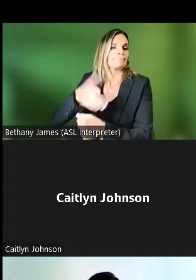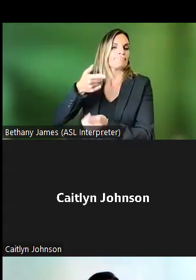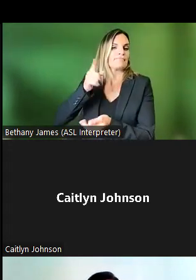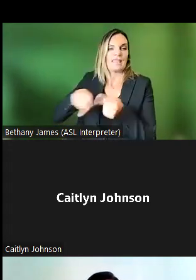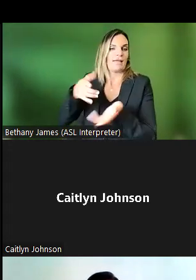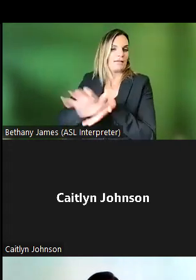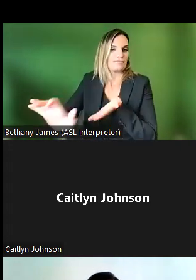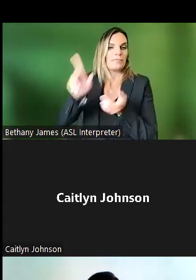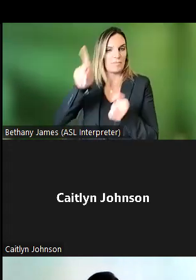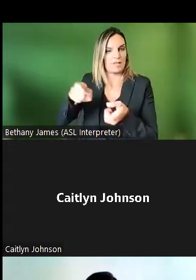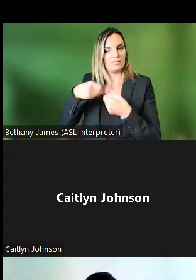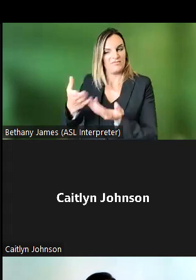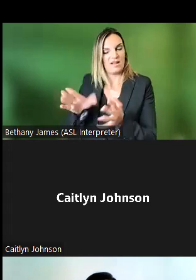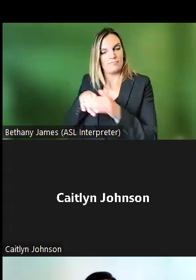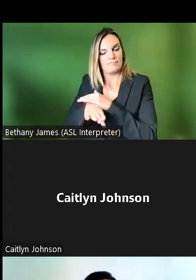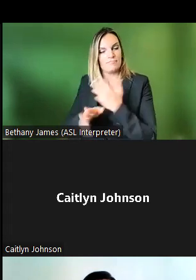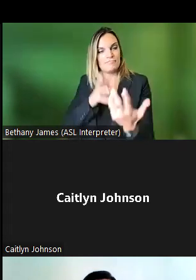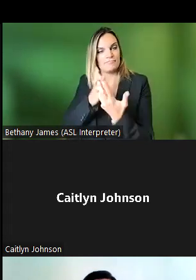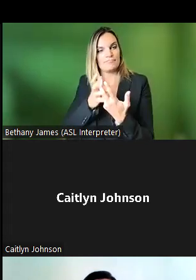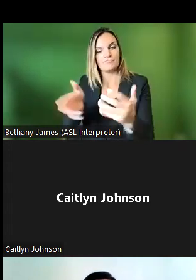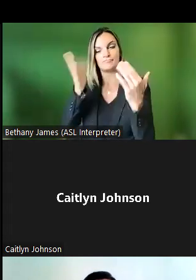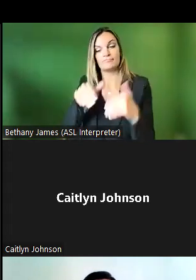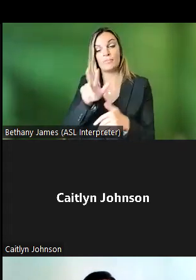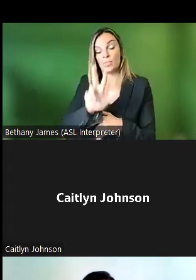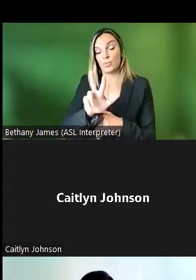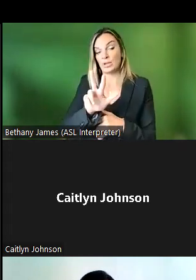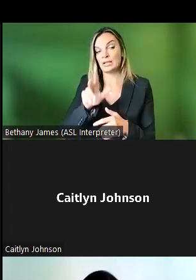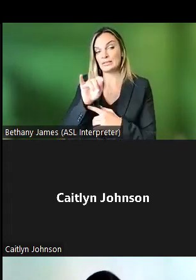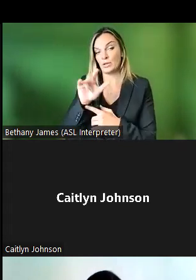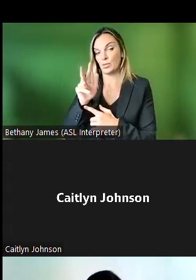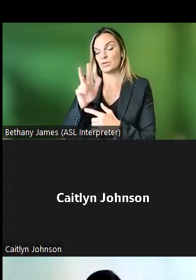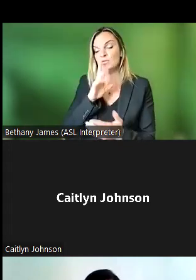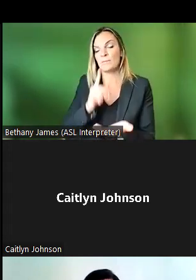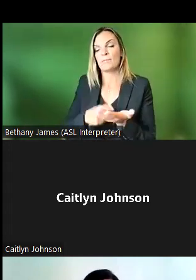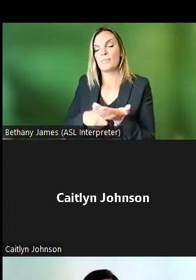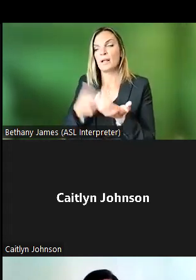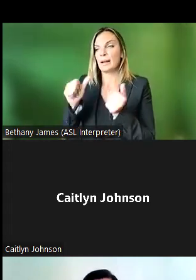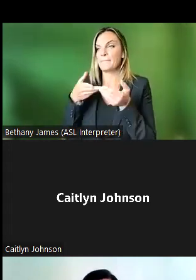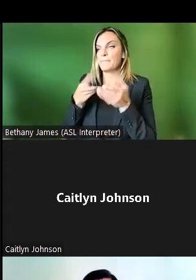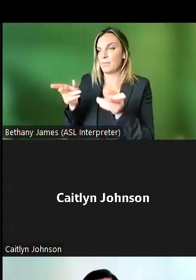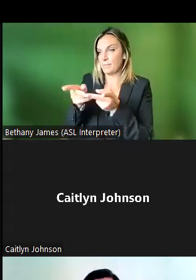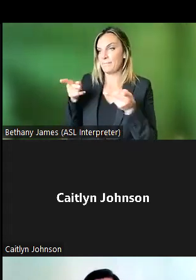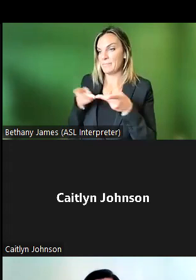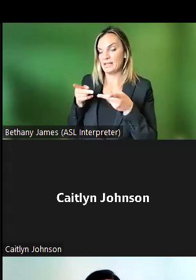And then finally, title III applies to places of public accommodation. And what that means are any business that's open to the public.